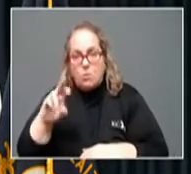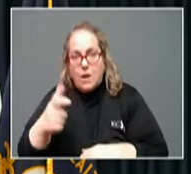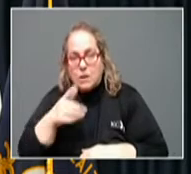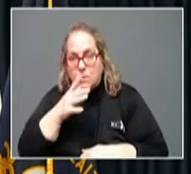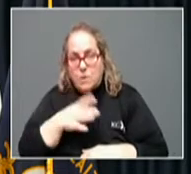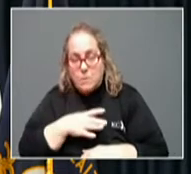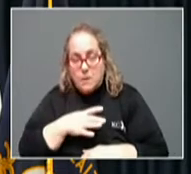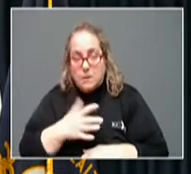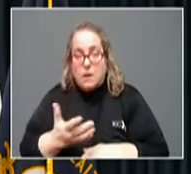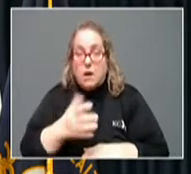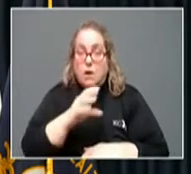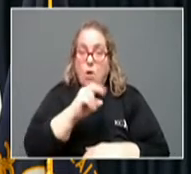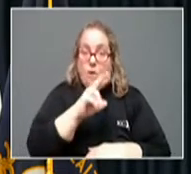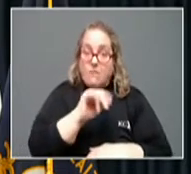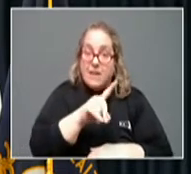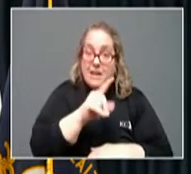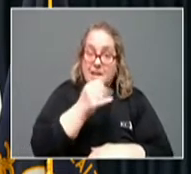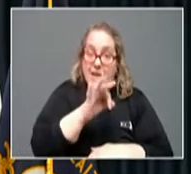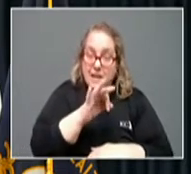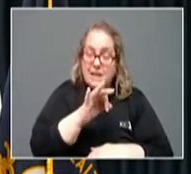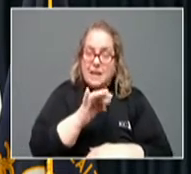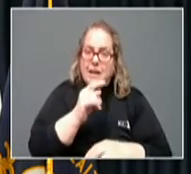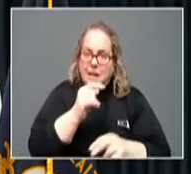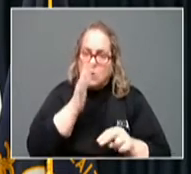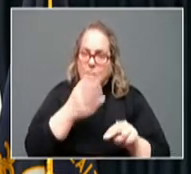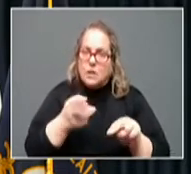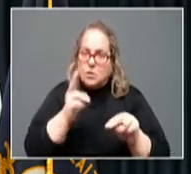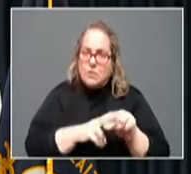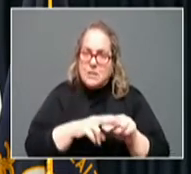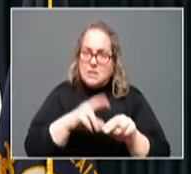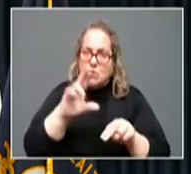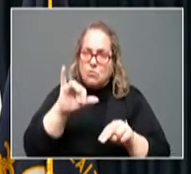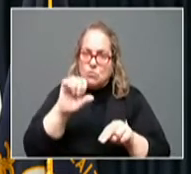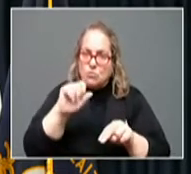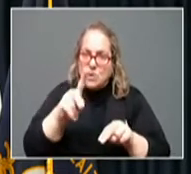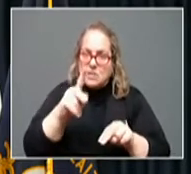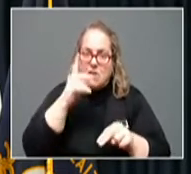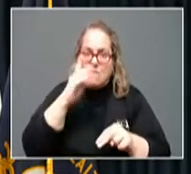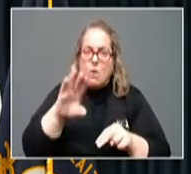bad outcomes. Hospitalizations, mechanical ventilation, even death for